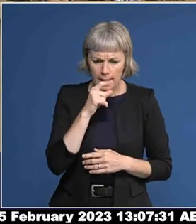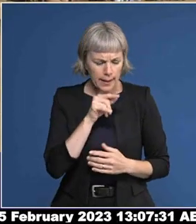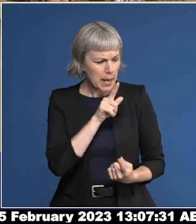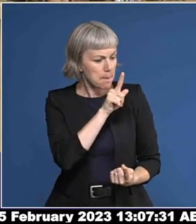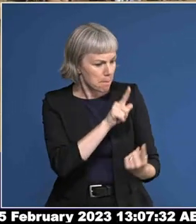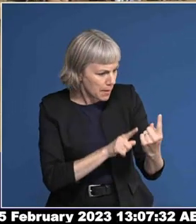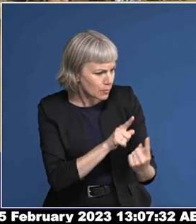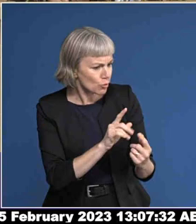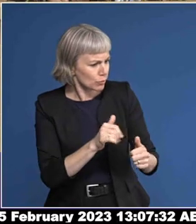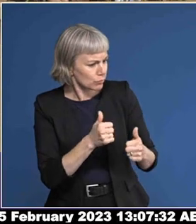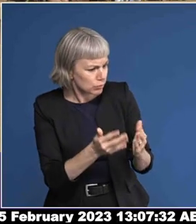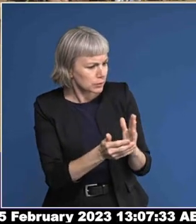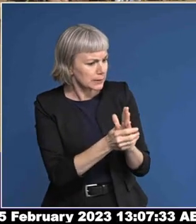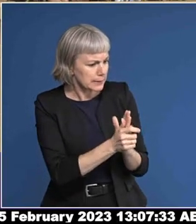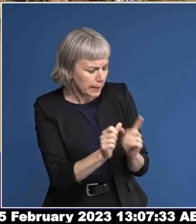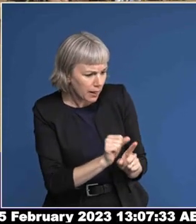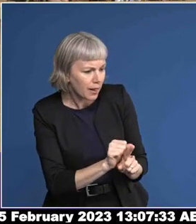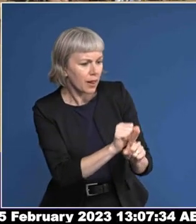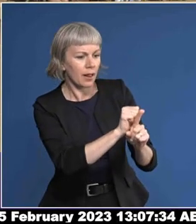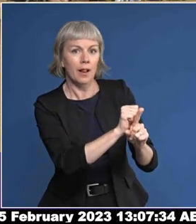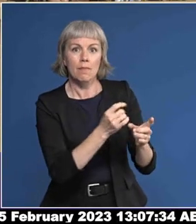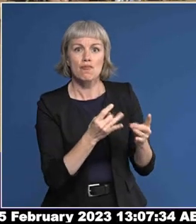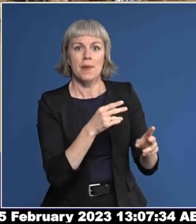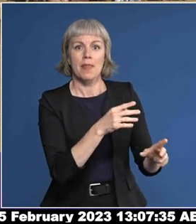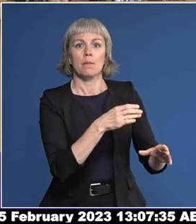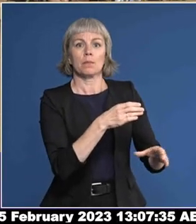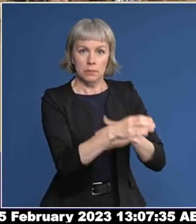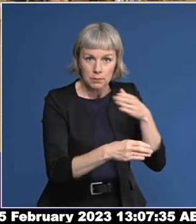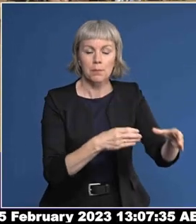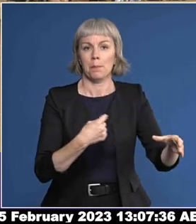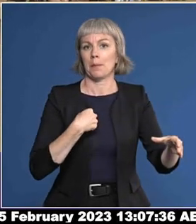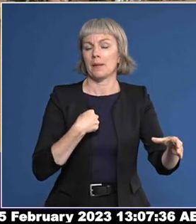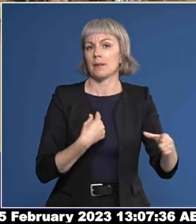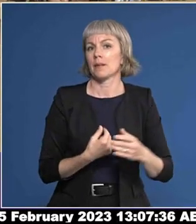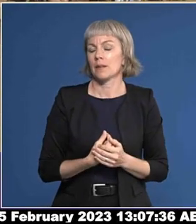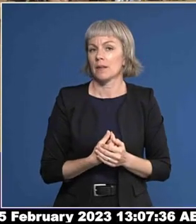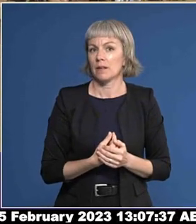a person to take my role as CEO, a person who has a disability. I would be very pleased with that outcome.